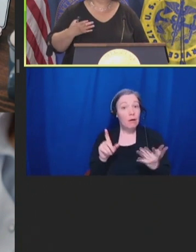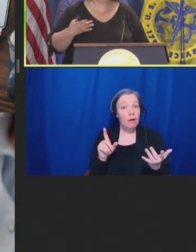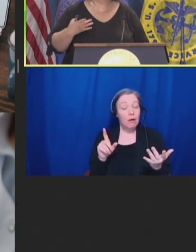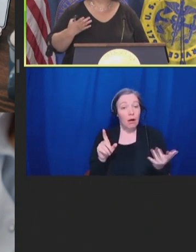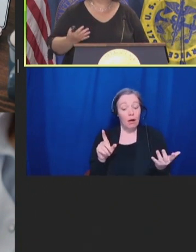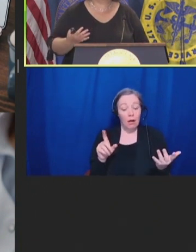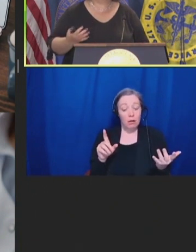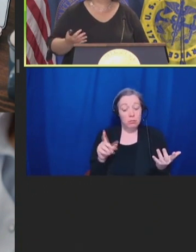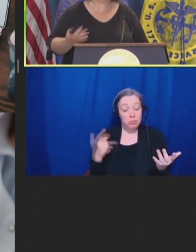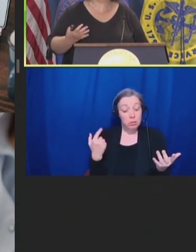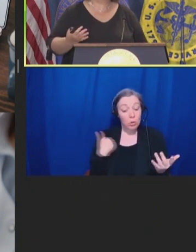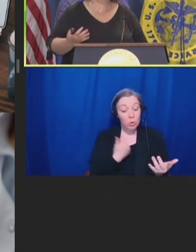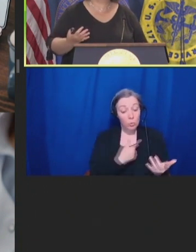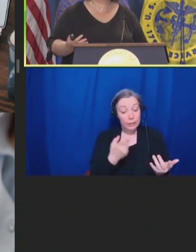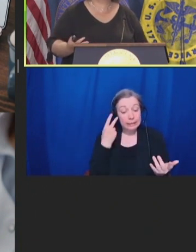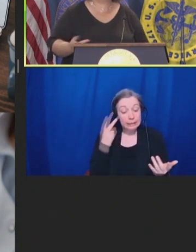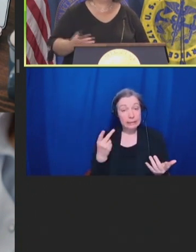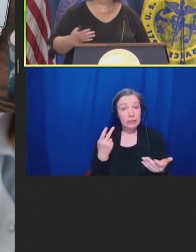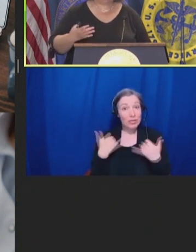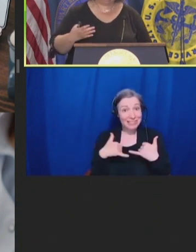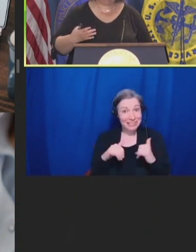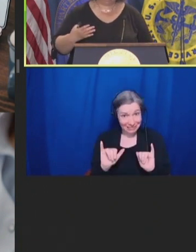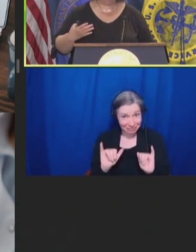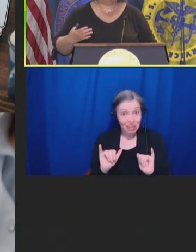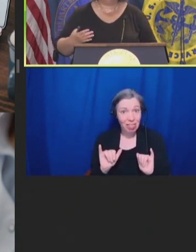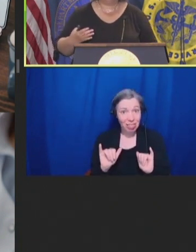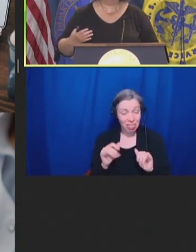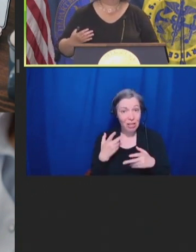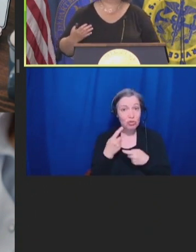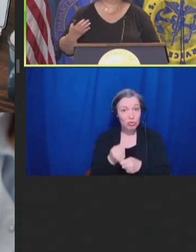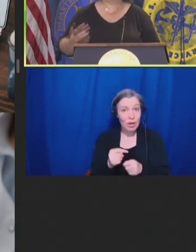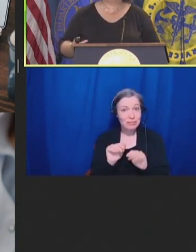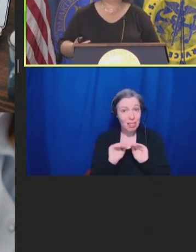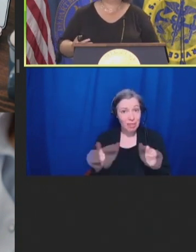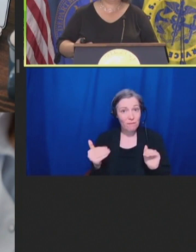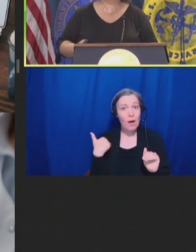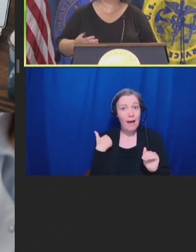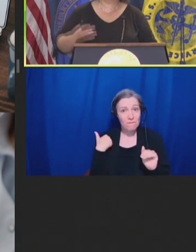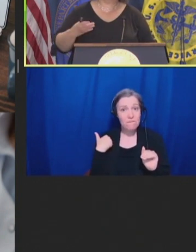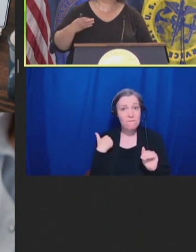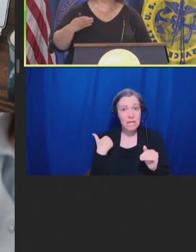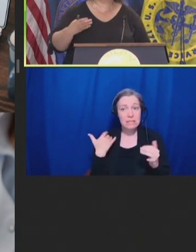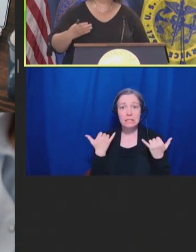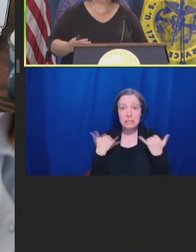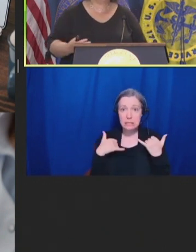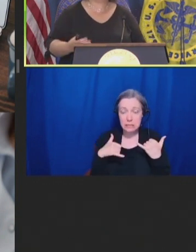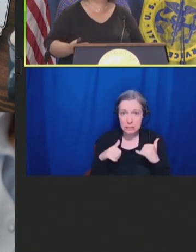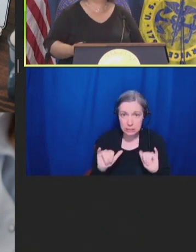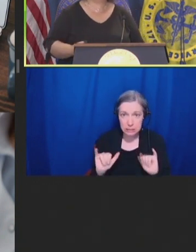a trust level there with public health. They still do find health agencies and state and local public